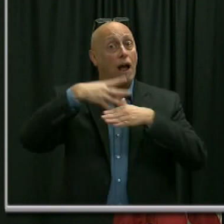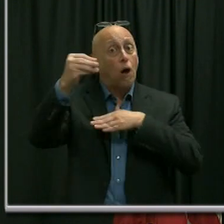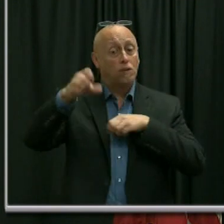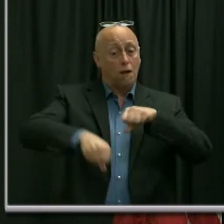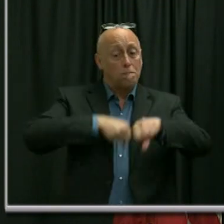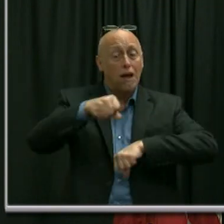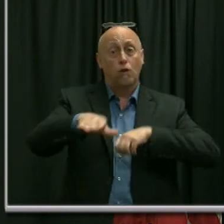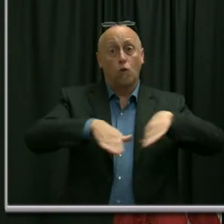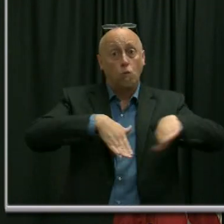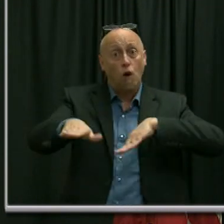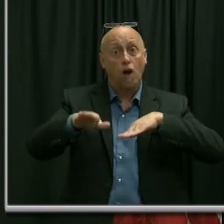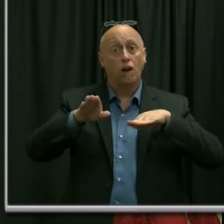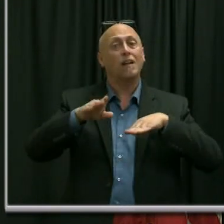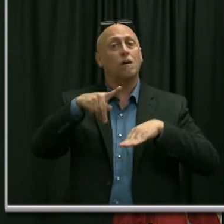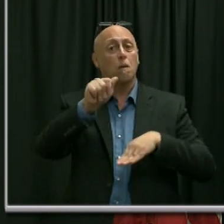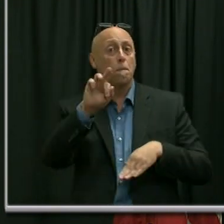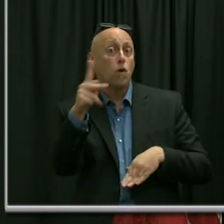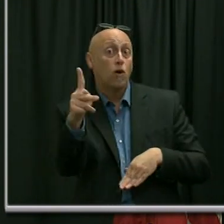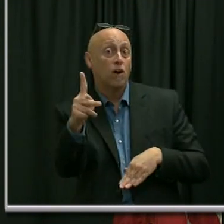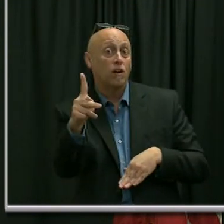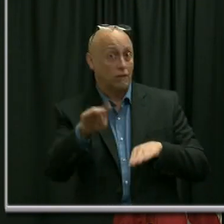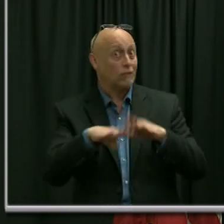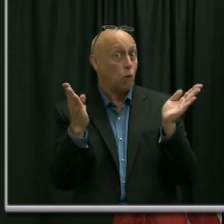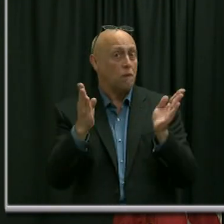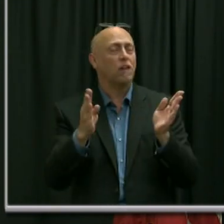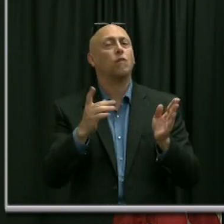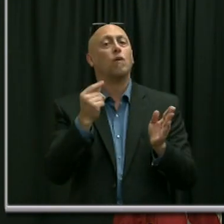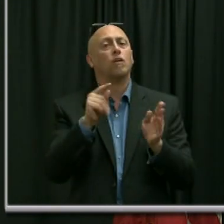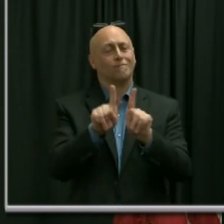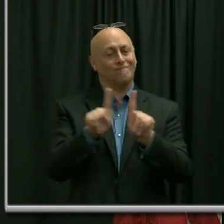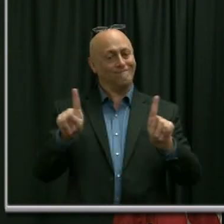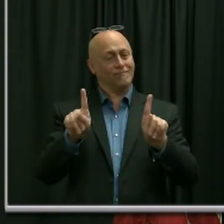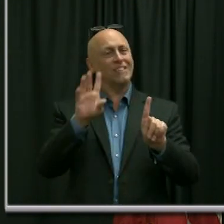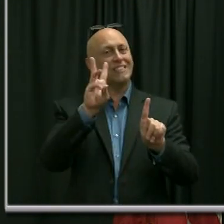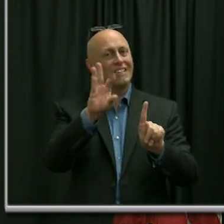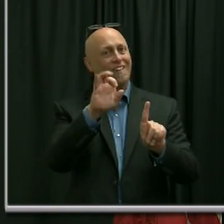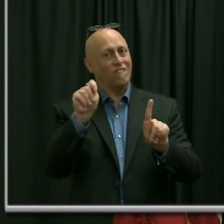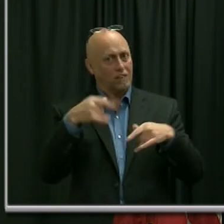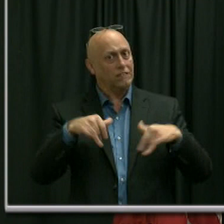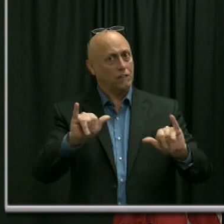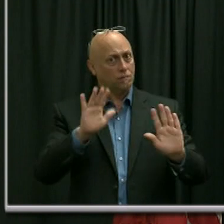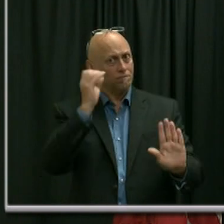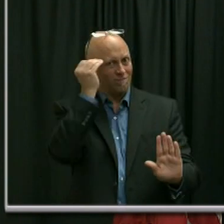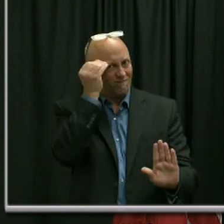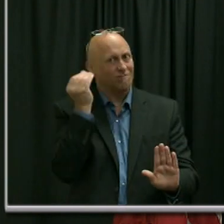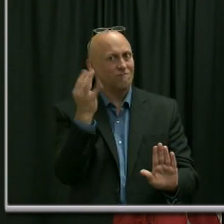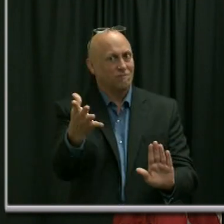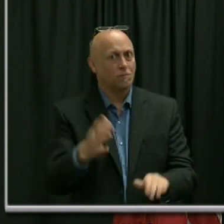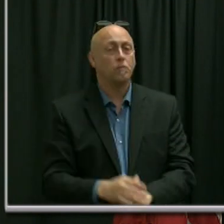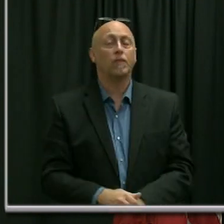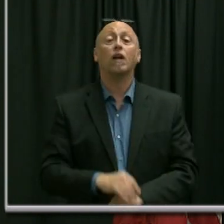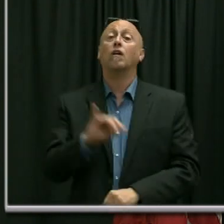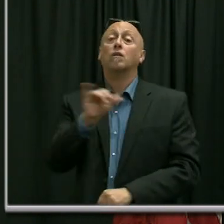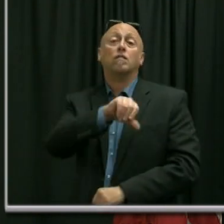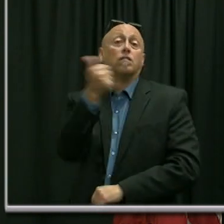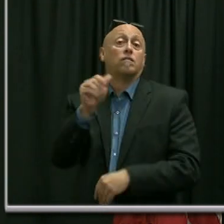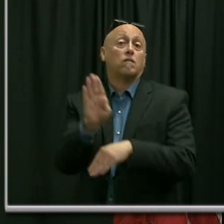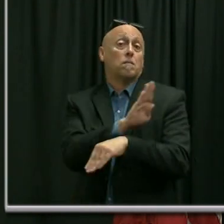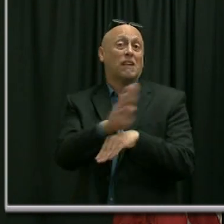CDC GUIDELINES AND SOCIAL DISTANCING AND STAY SIX FEET APART IF YOU CHOOSE TO DO THESE